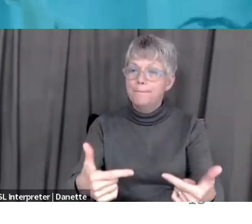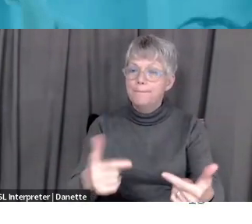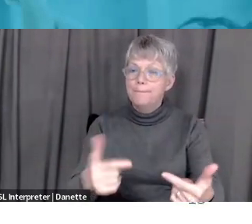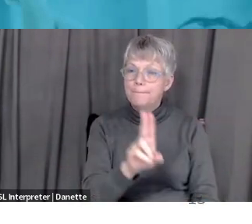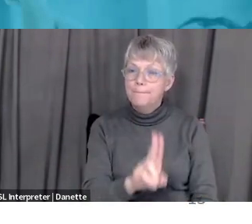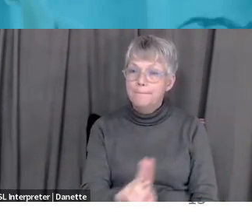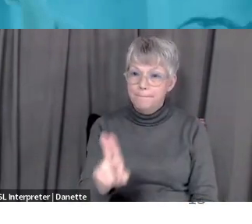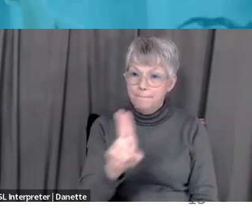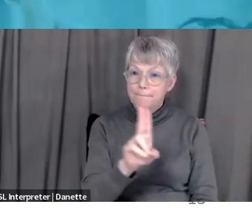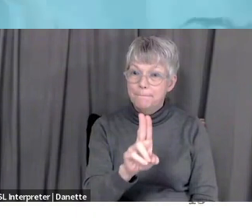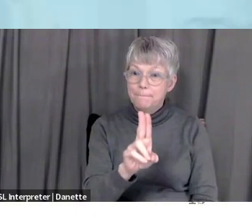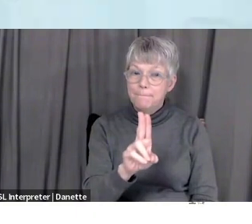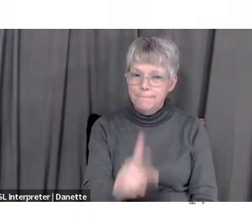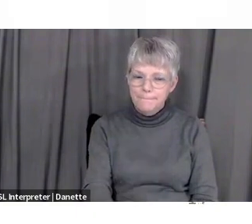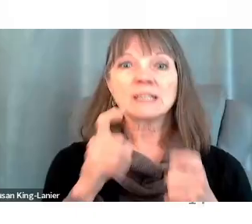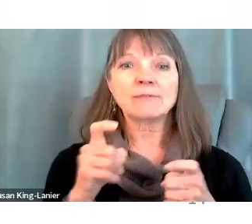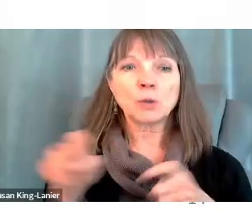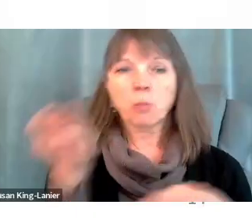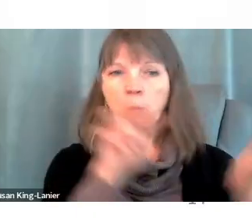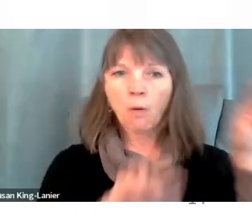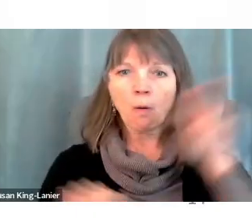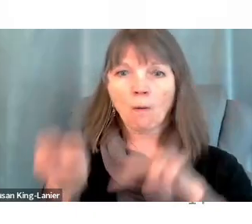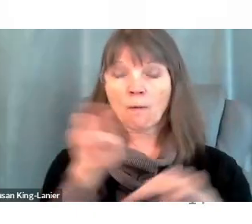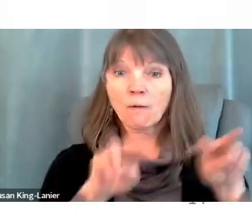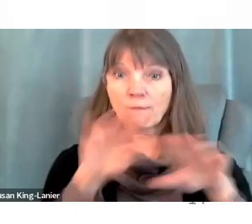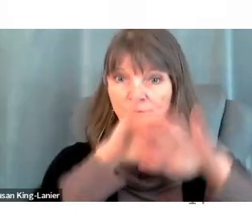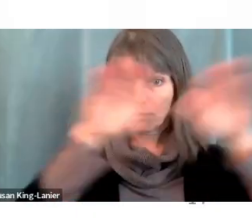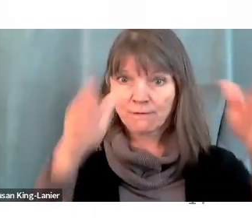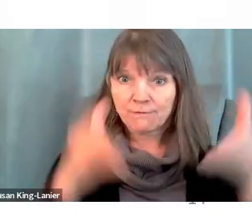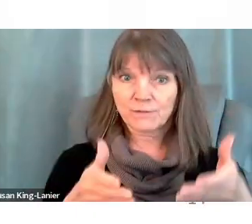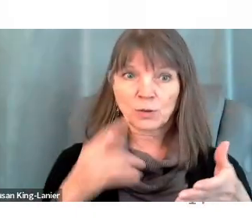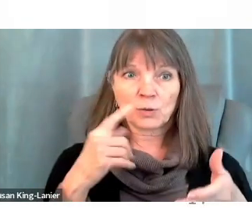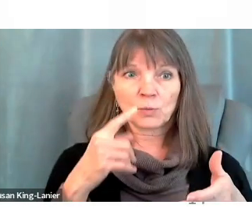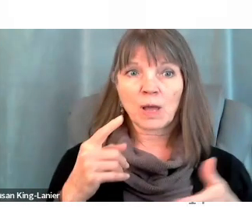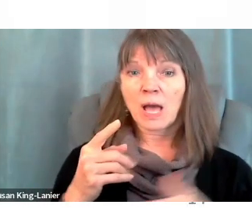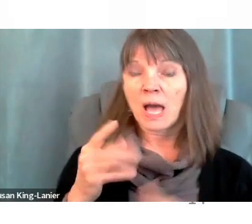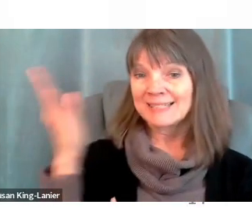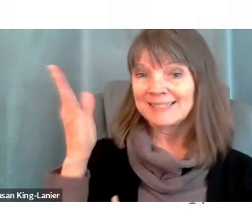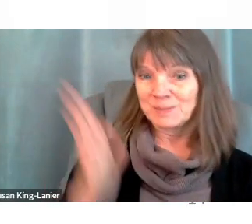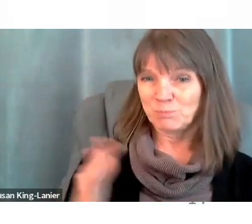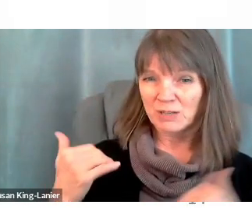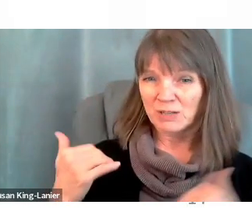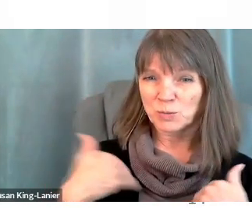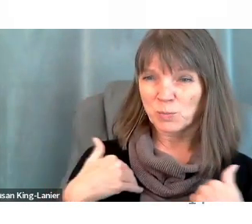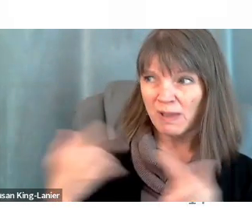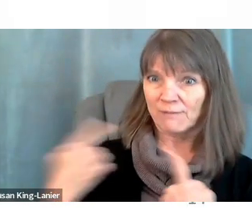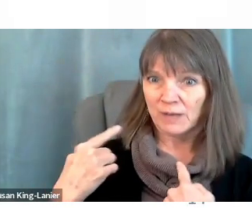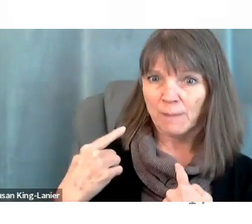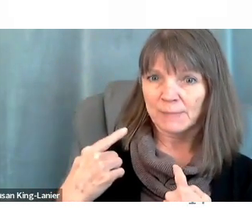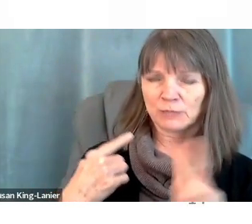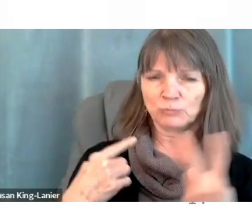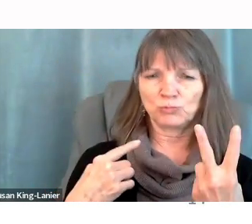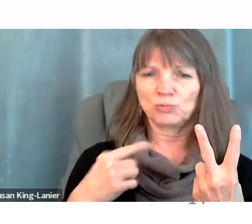And just to give you an overview, just a few examples of our speakers that we have coming.